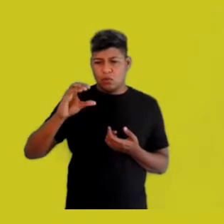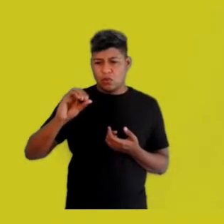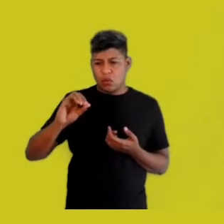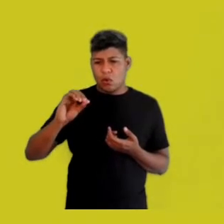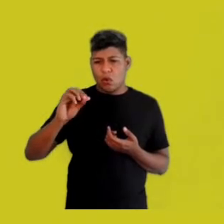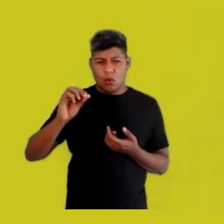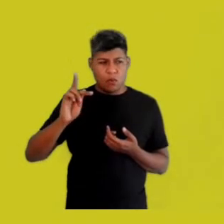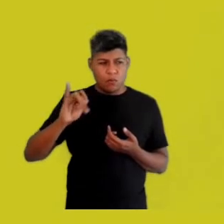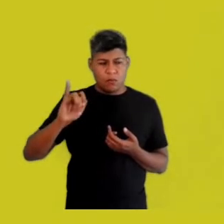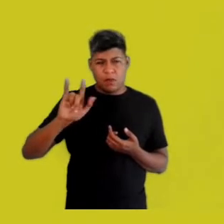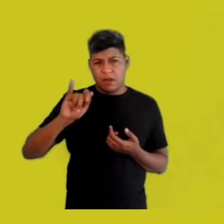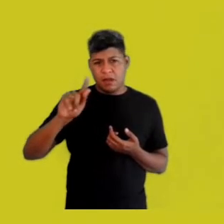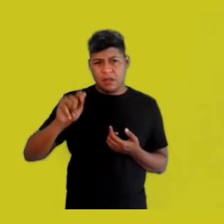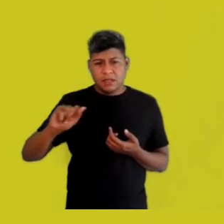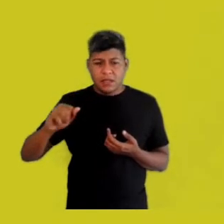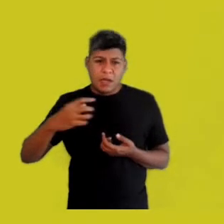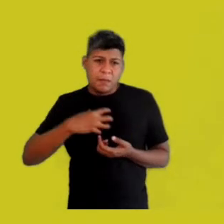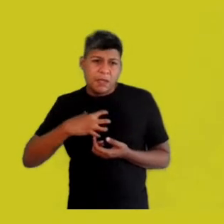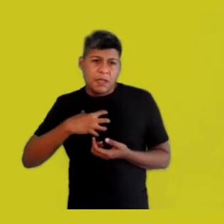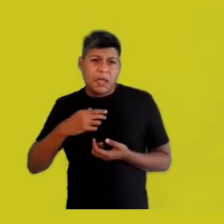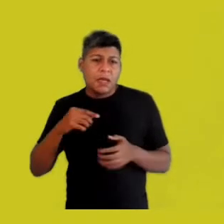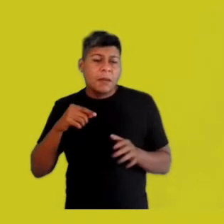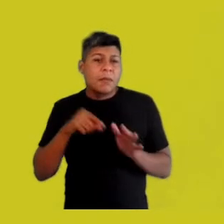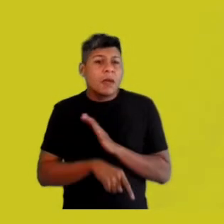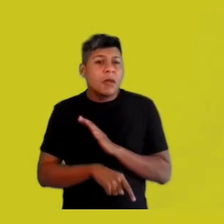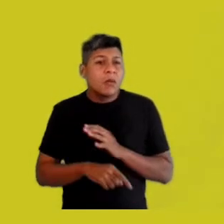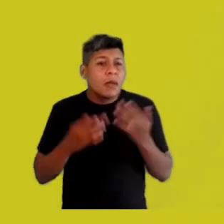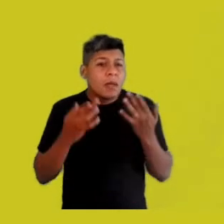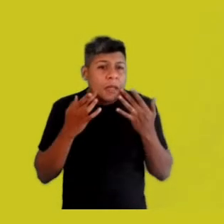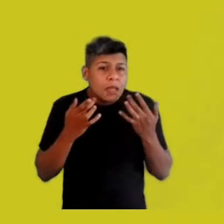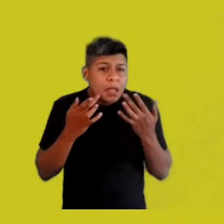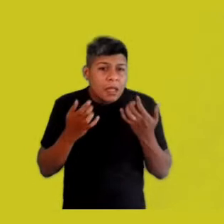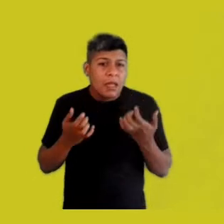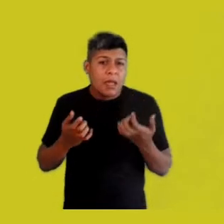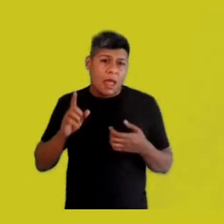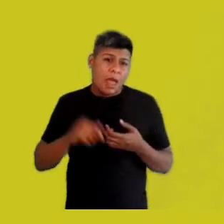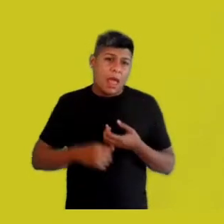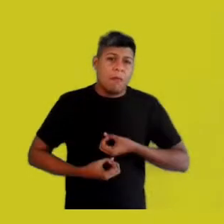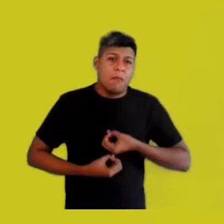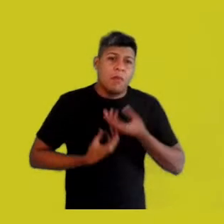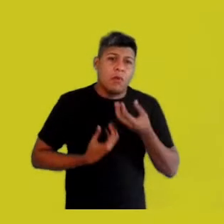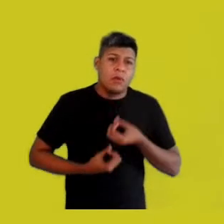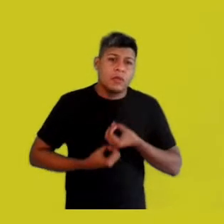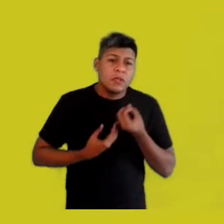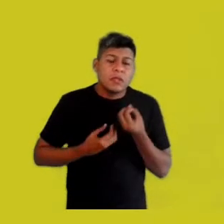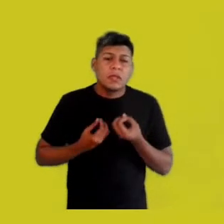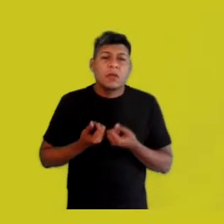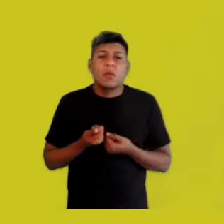The third way he asks the same question is, “Is theater poetry in how many dimensions?”